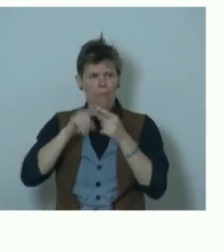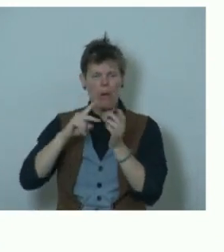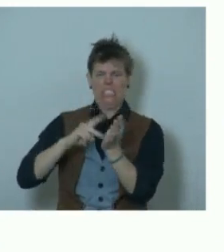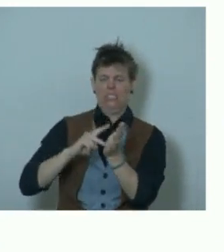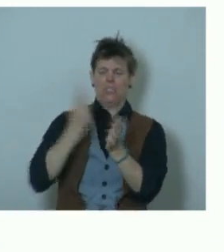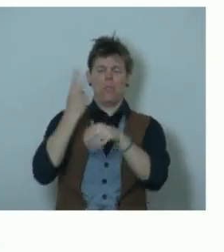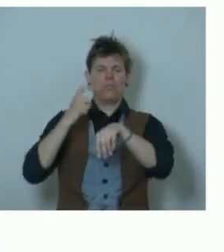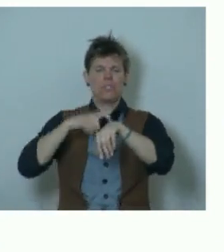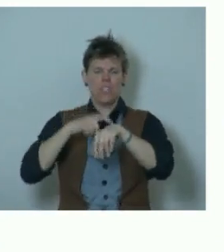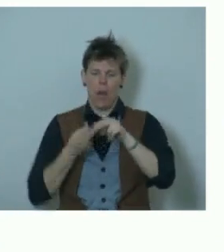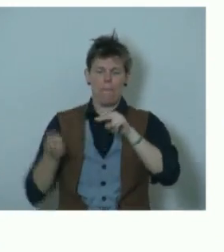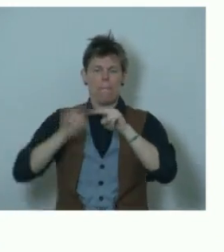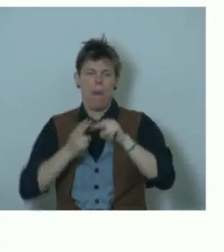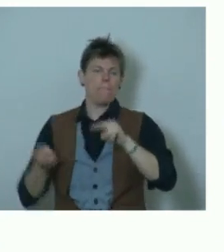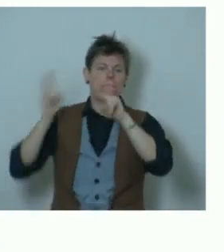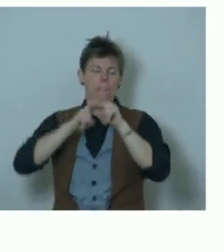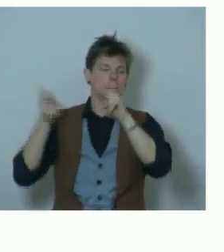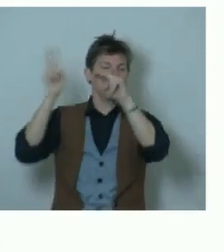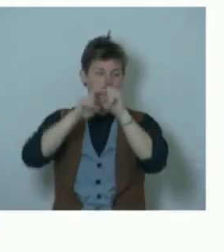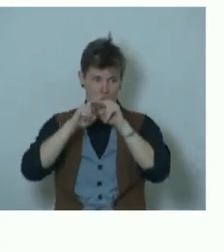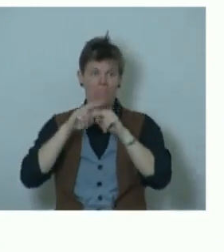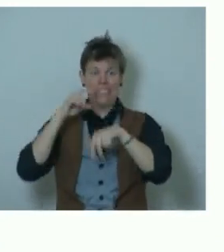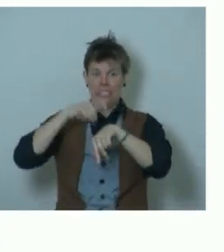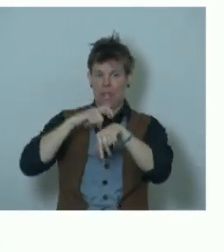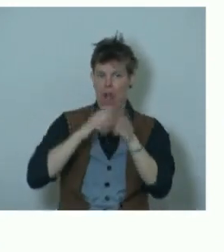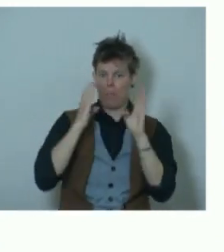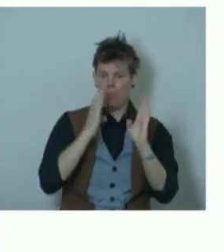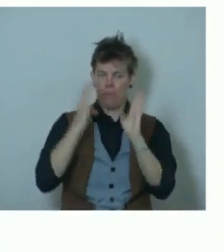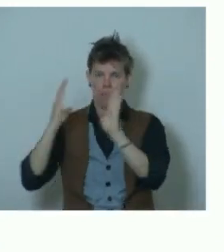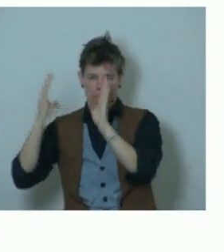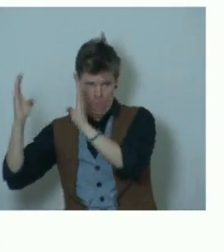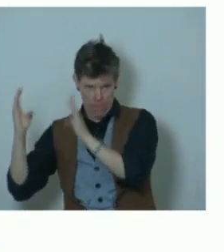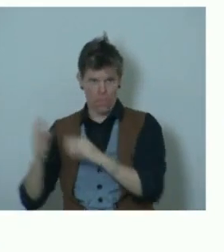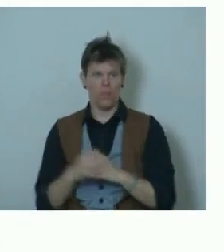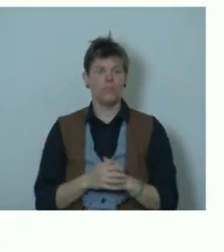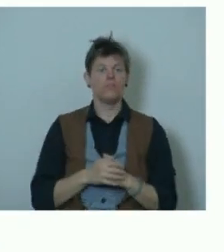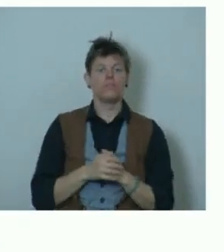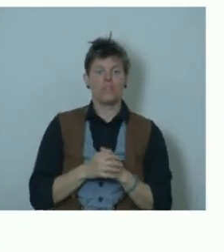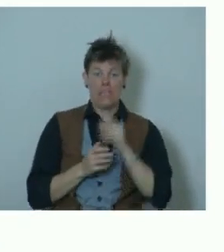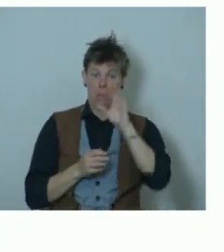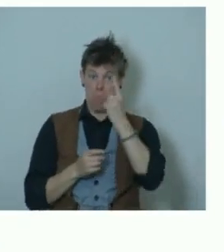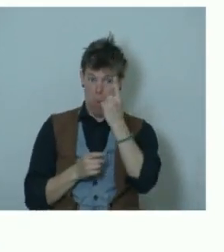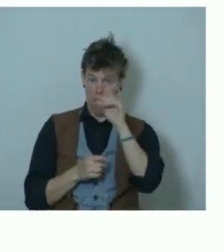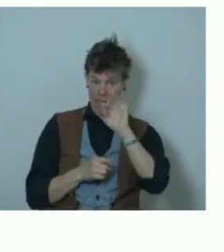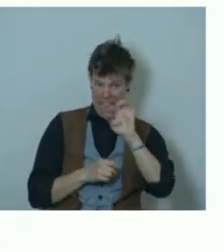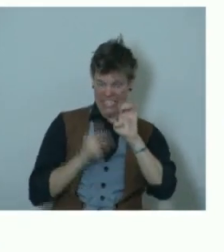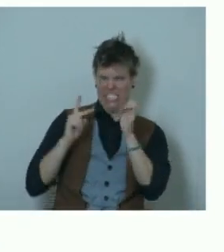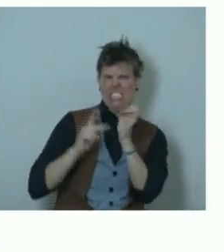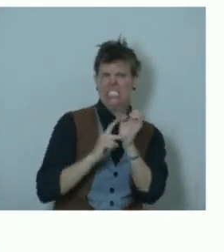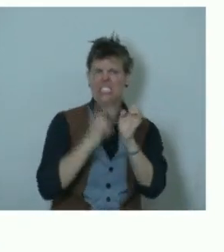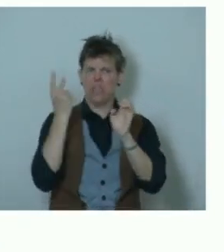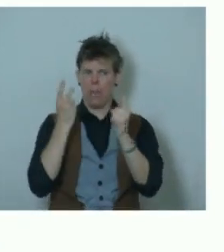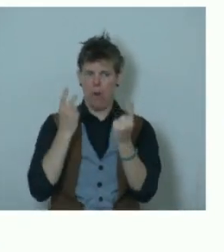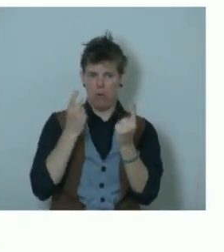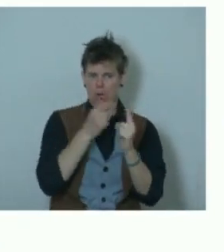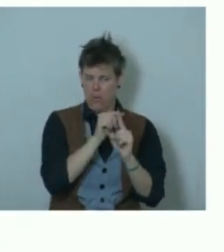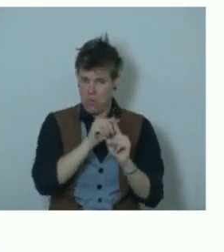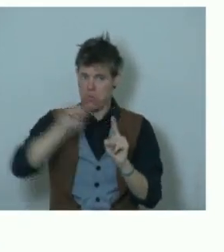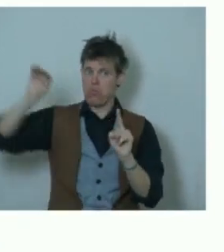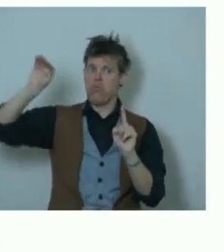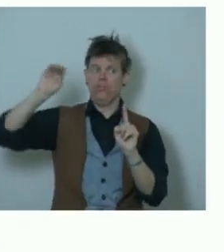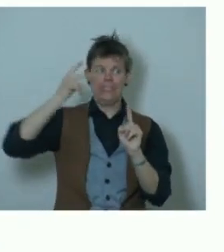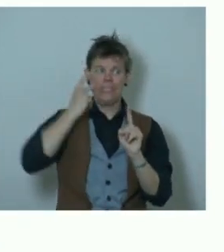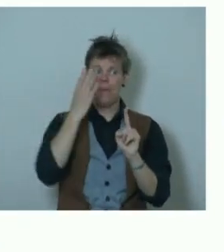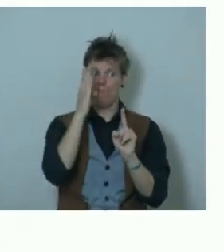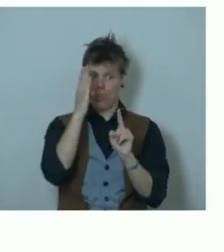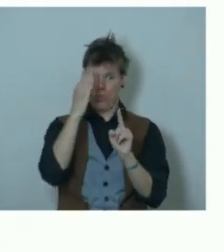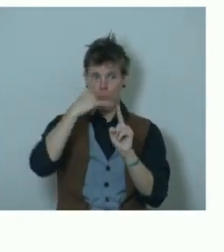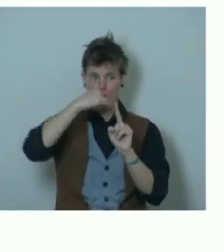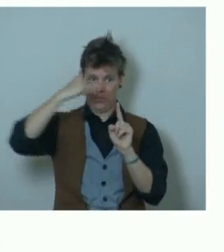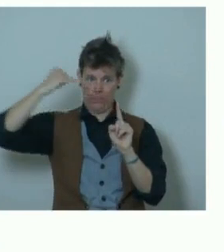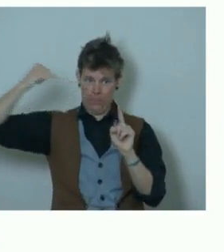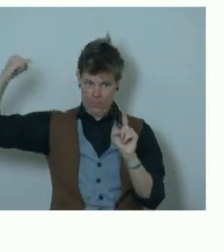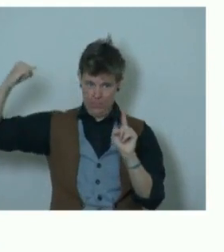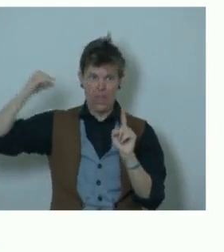WE TALKED A LOT ABOUT DOUBLING TIME, WHICH IS ON THE . THE META-TIME IT TAKES FOR -- THE AMOUNT OF TIME IT TAKES FOR CERTAIN NUMBER OF CASES TO